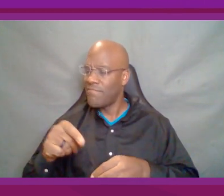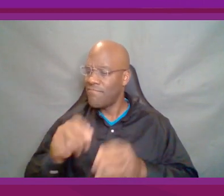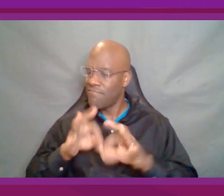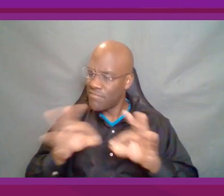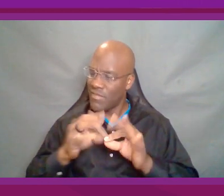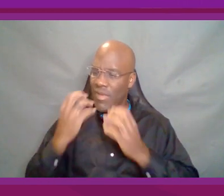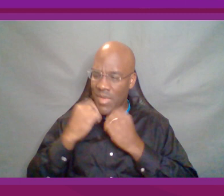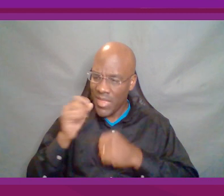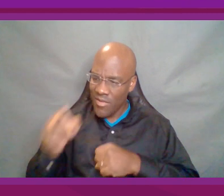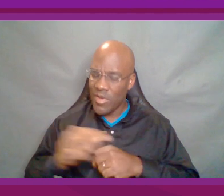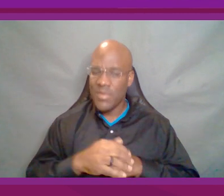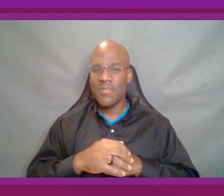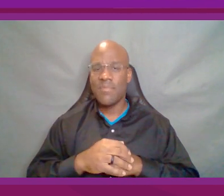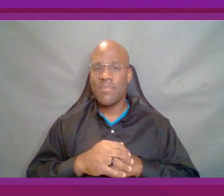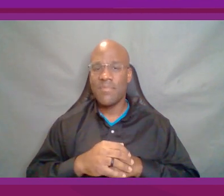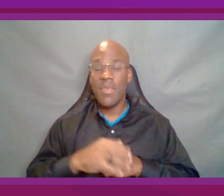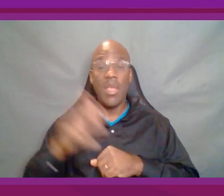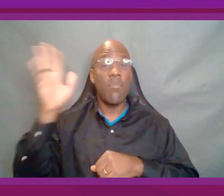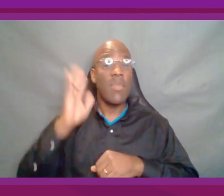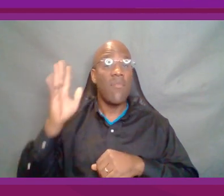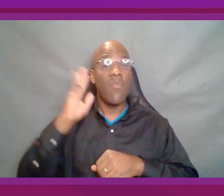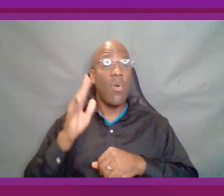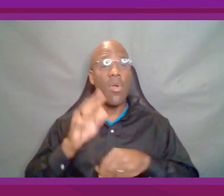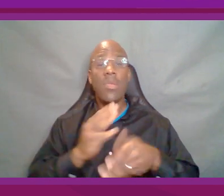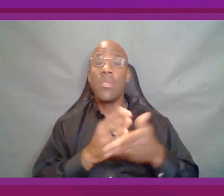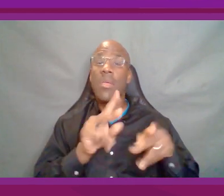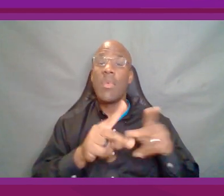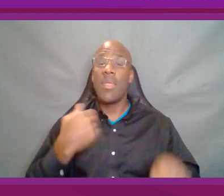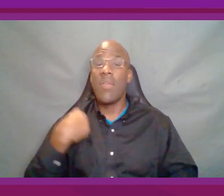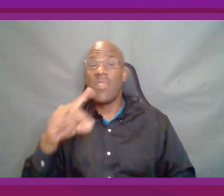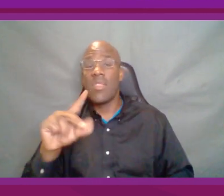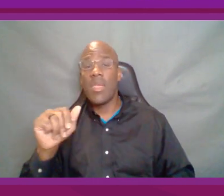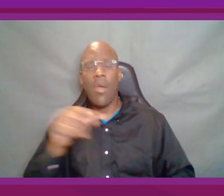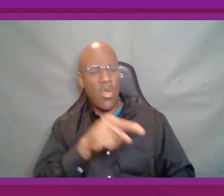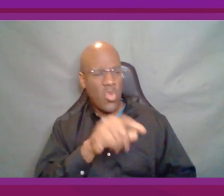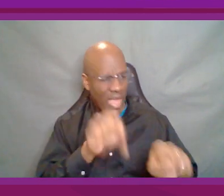right, do they have to hide it now because they used to be "capable" and now maybe they're not